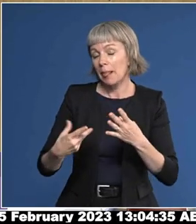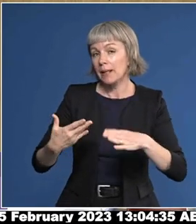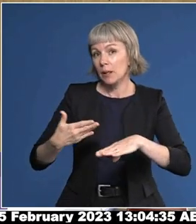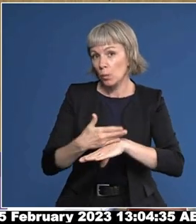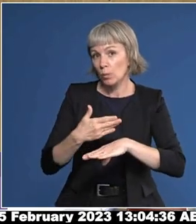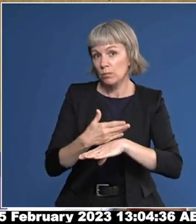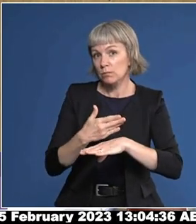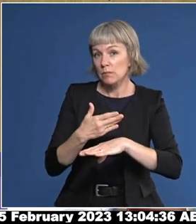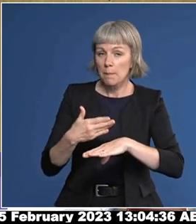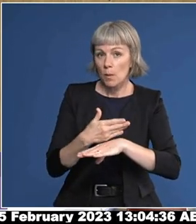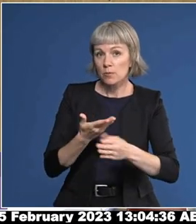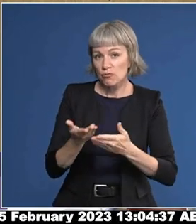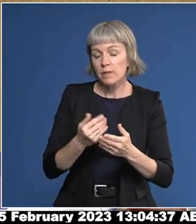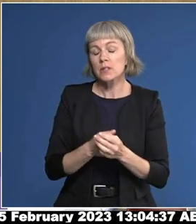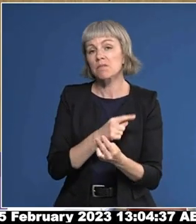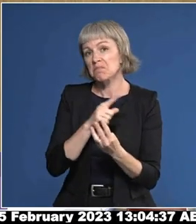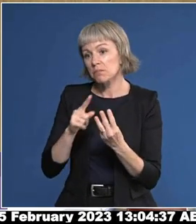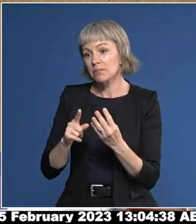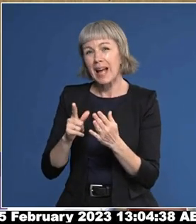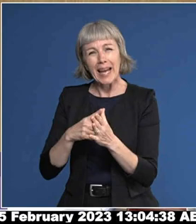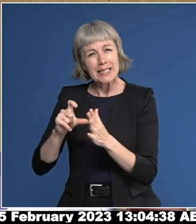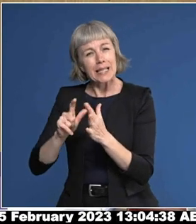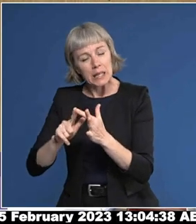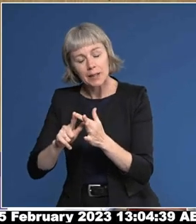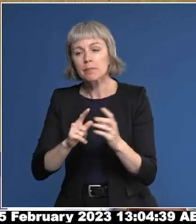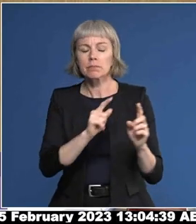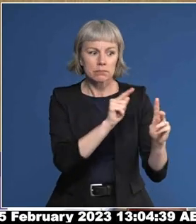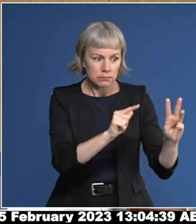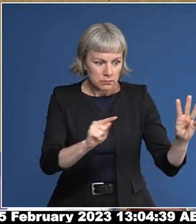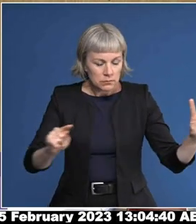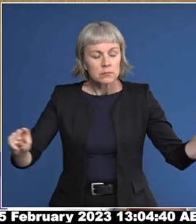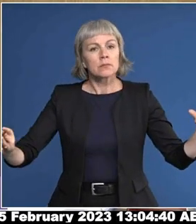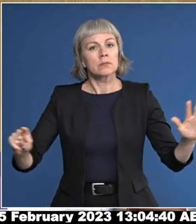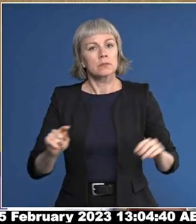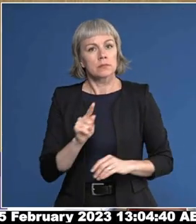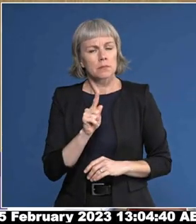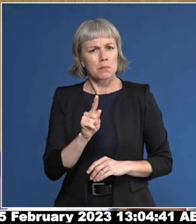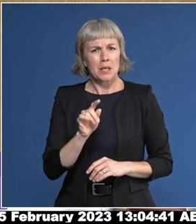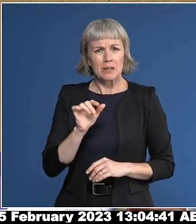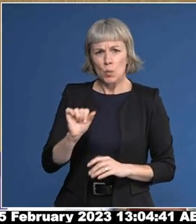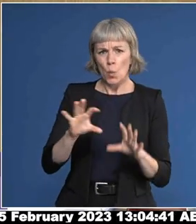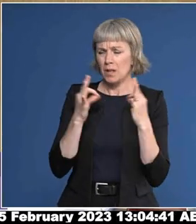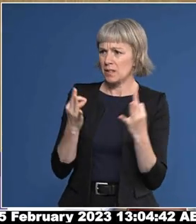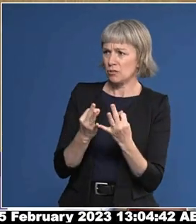And yet you have hardly any people with disability working in your organisations, in